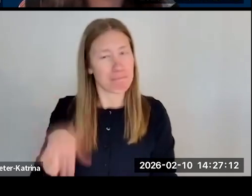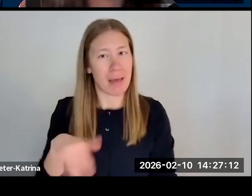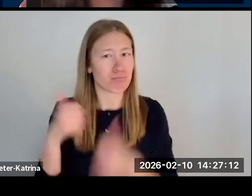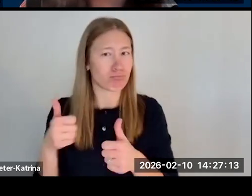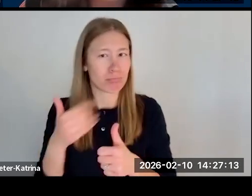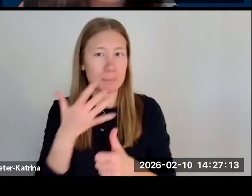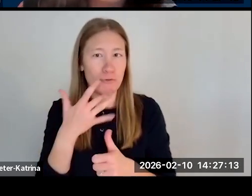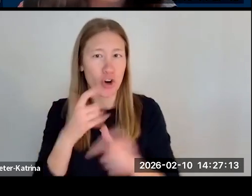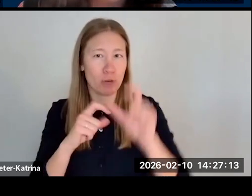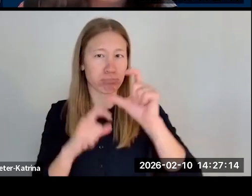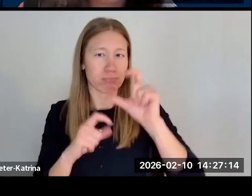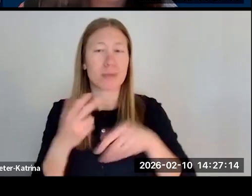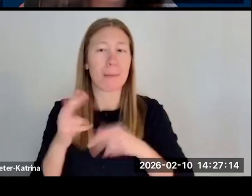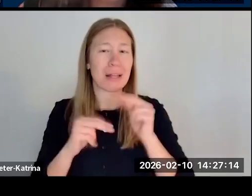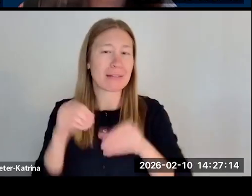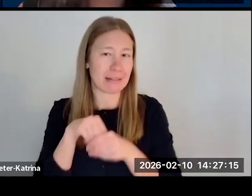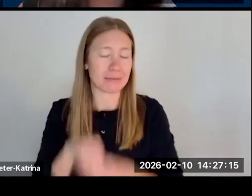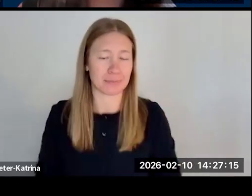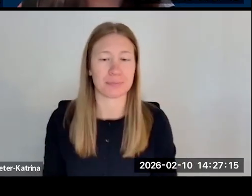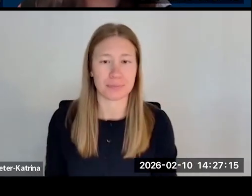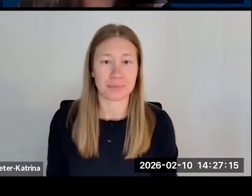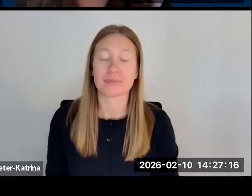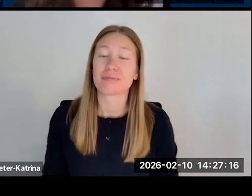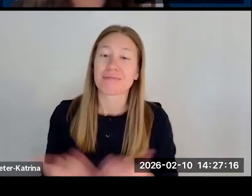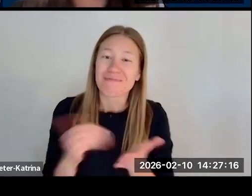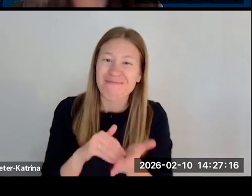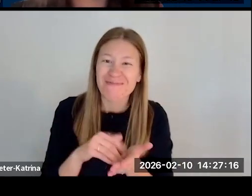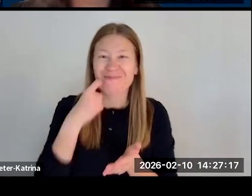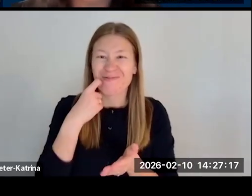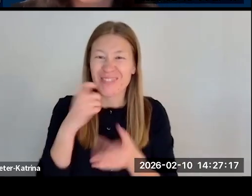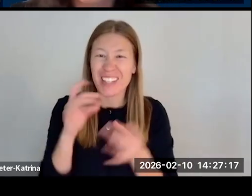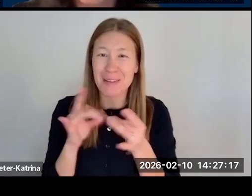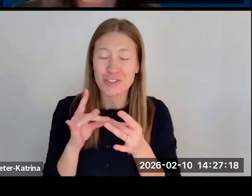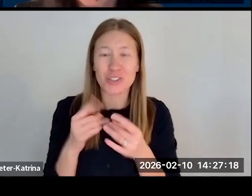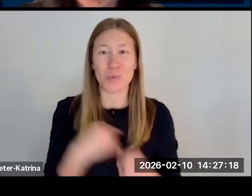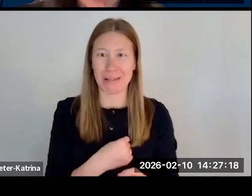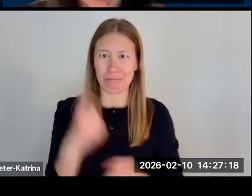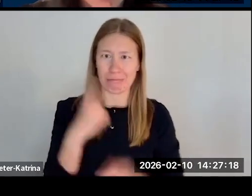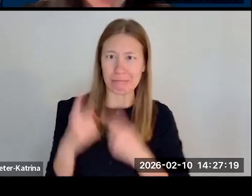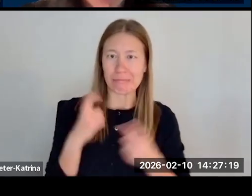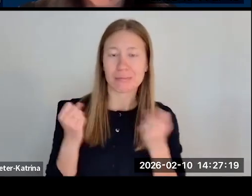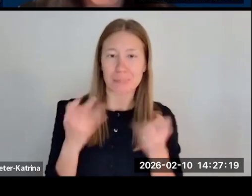So as I mentioned, we get a lot of questions about what an accessible font looks like